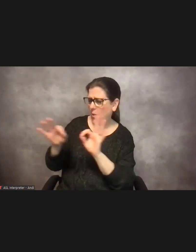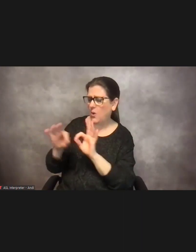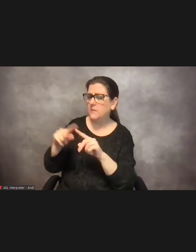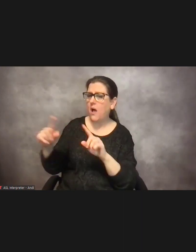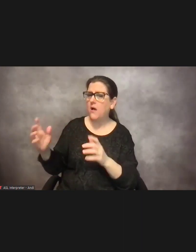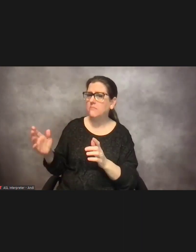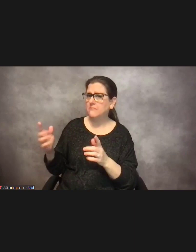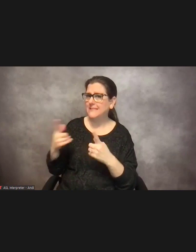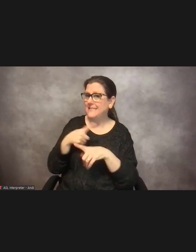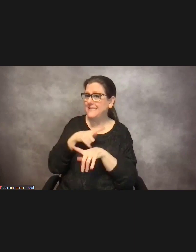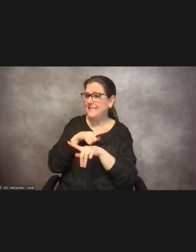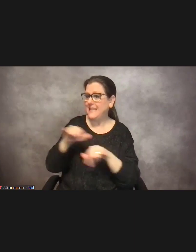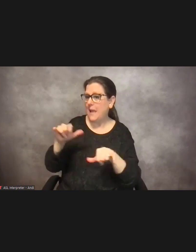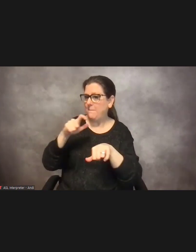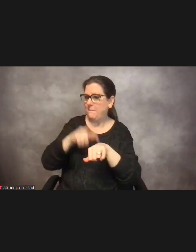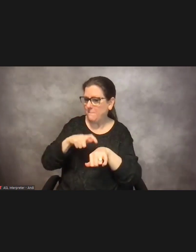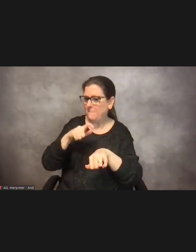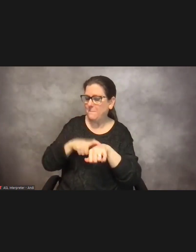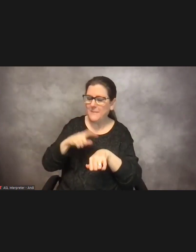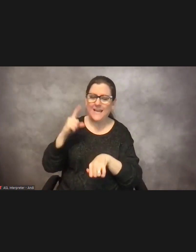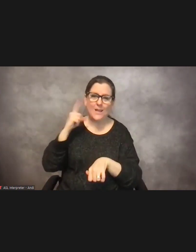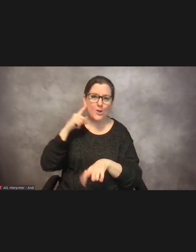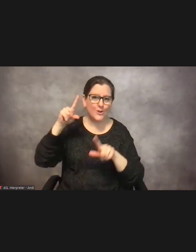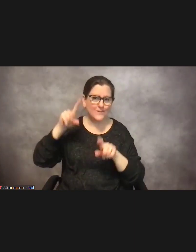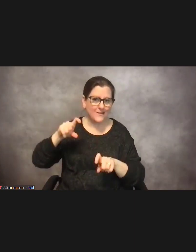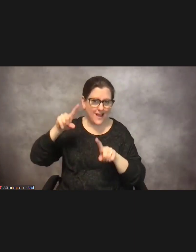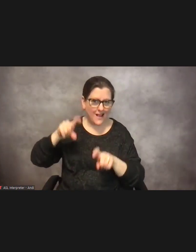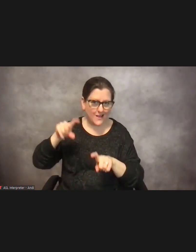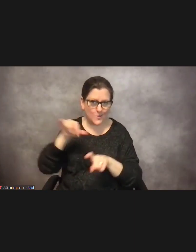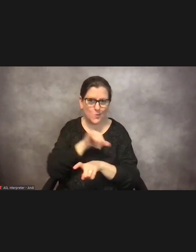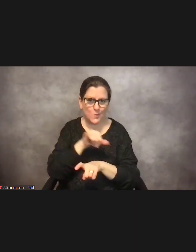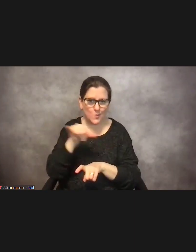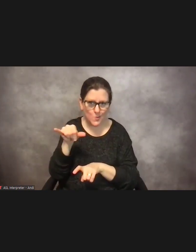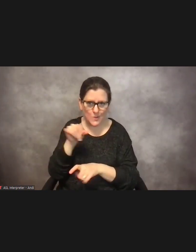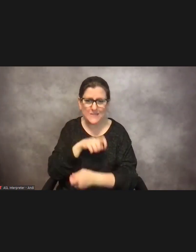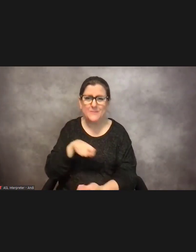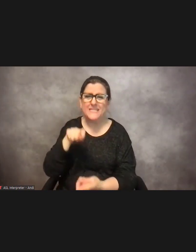with hearing screenings or hearing evaluations, particularly in Part